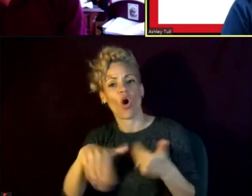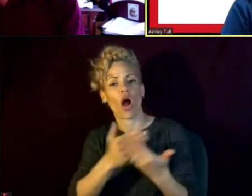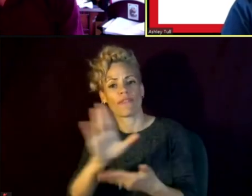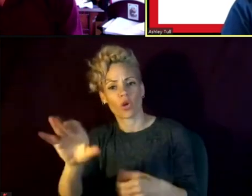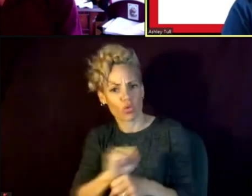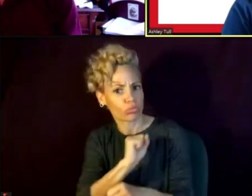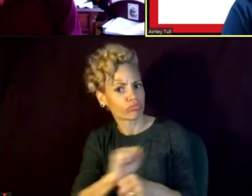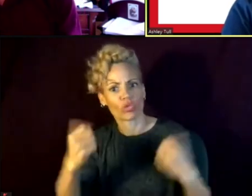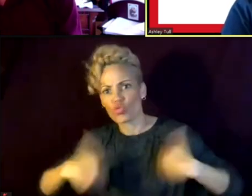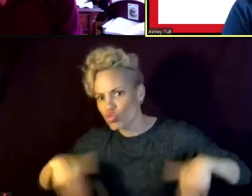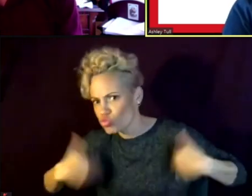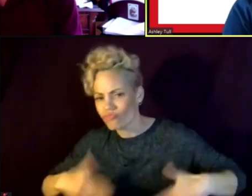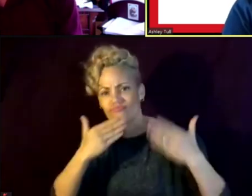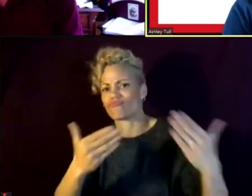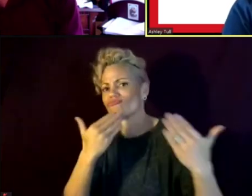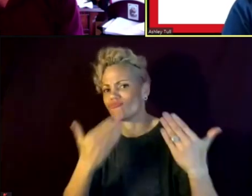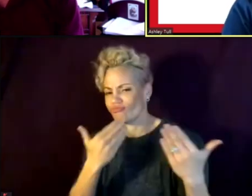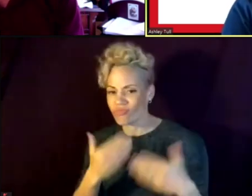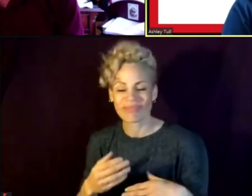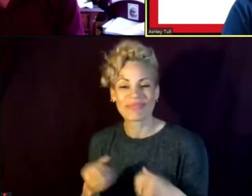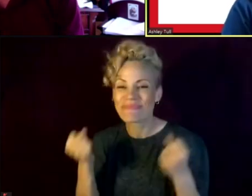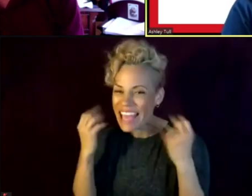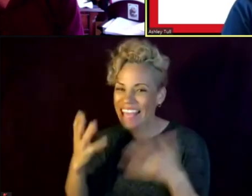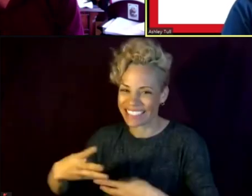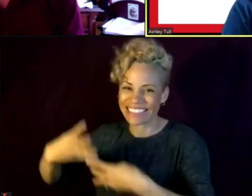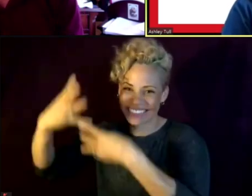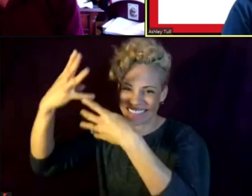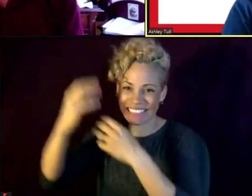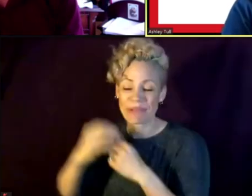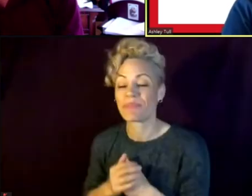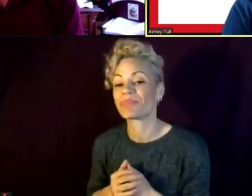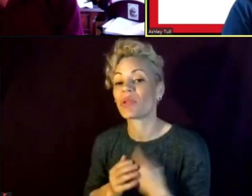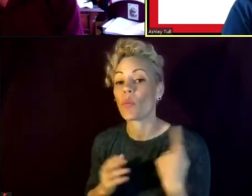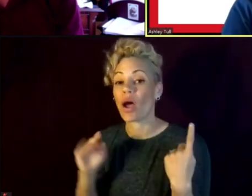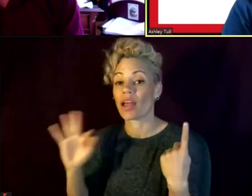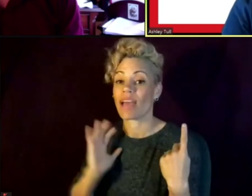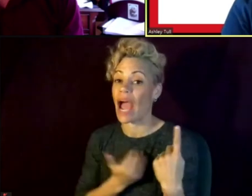And one of our final questions is